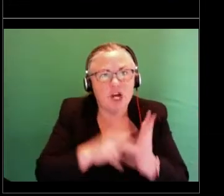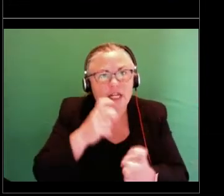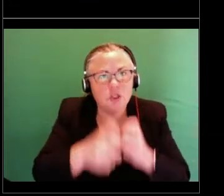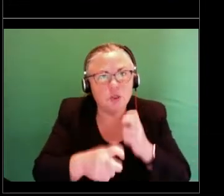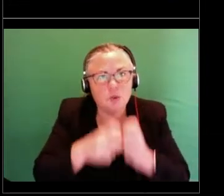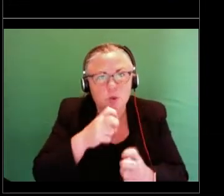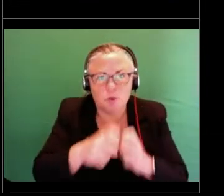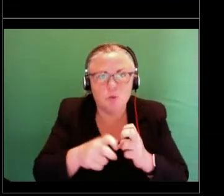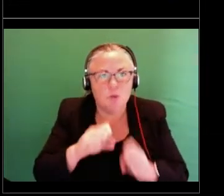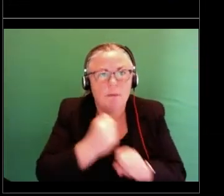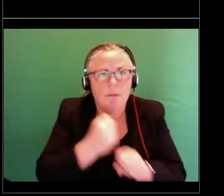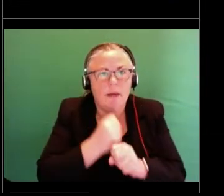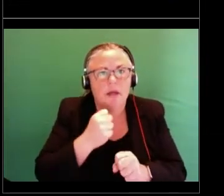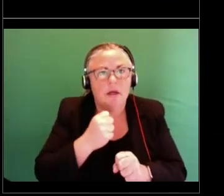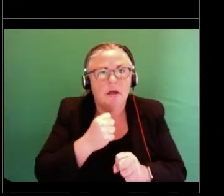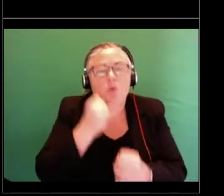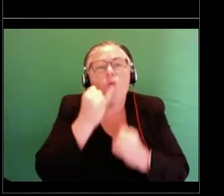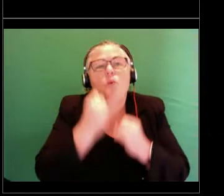no bookings associated with that.